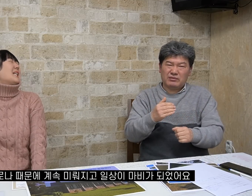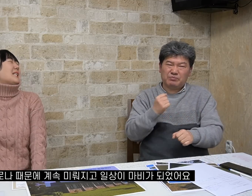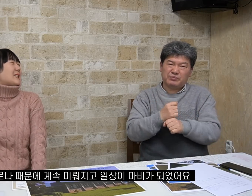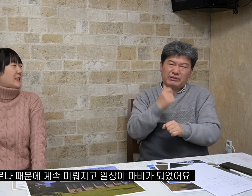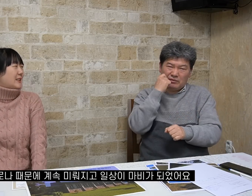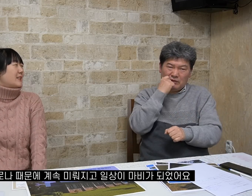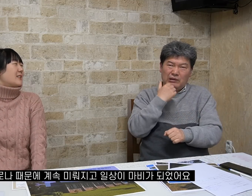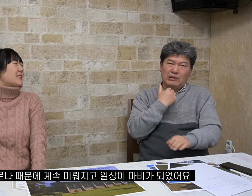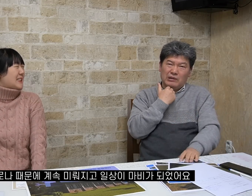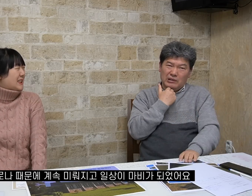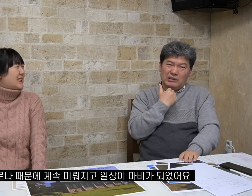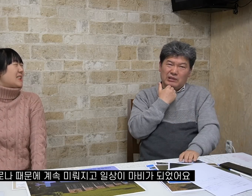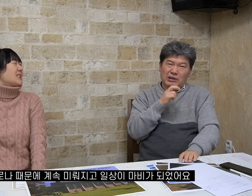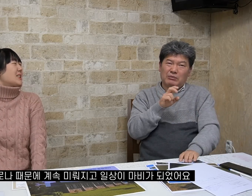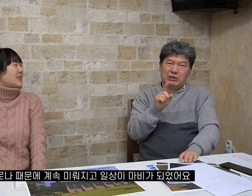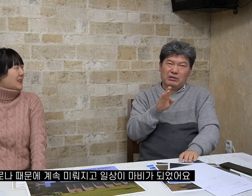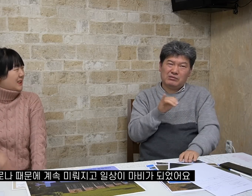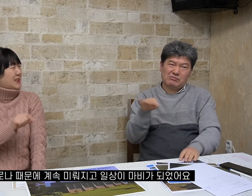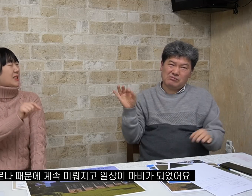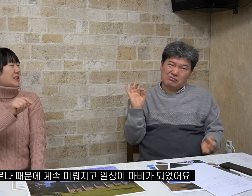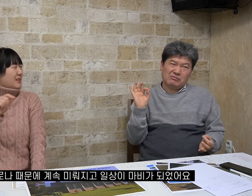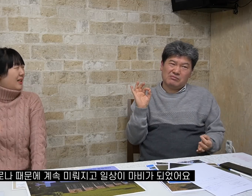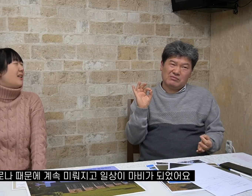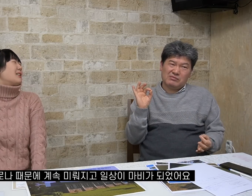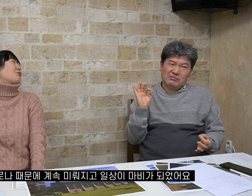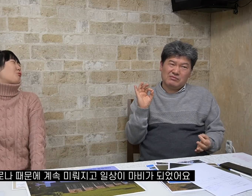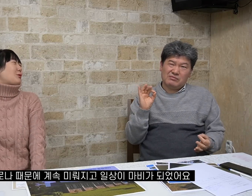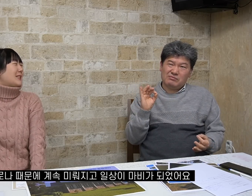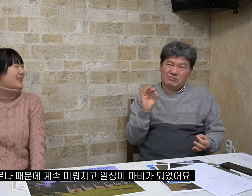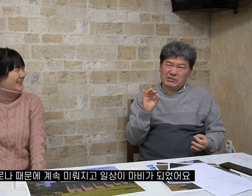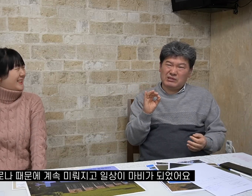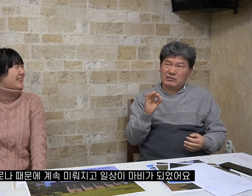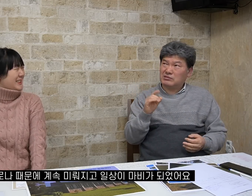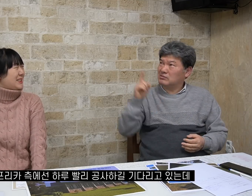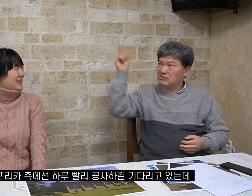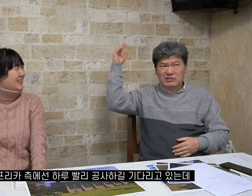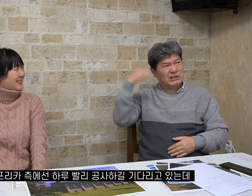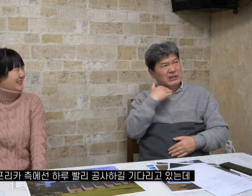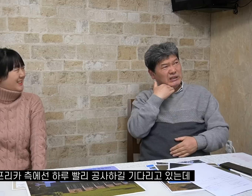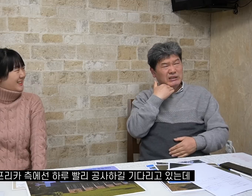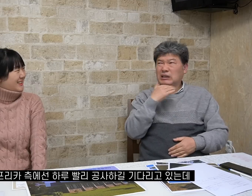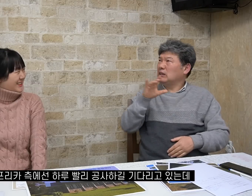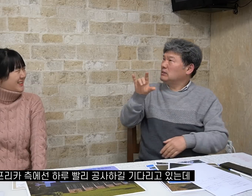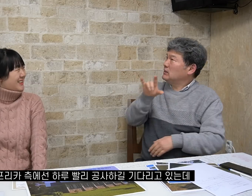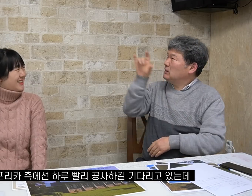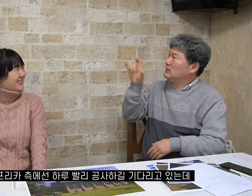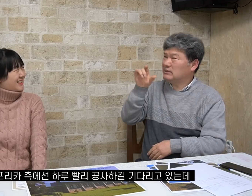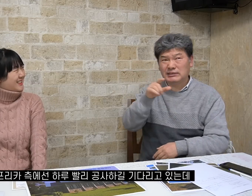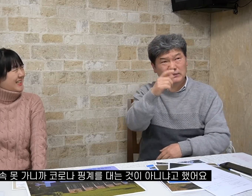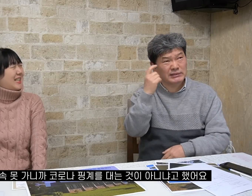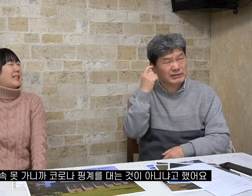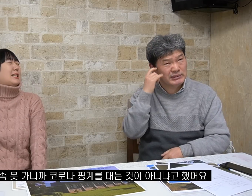it was continuously delayed and all daily life was paralyzed. The African side is waiting for the construction to be done as soon as possible, but since I can't keep going,